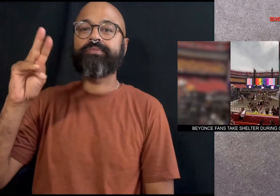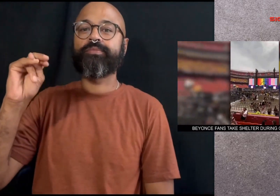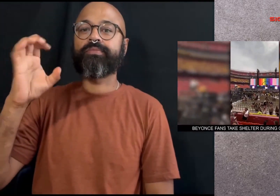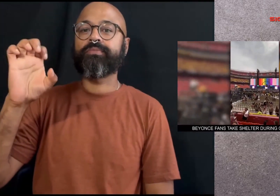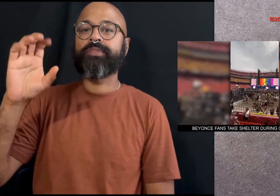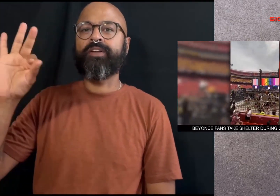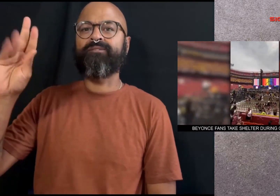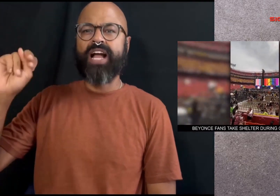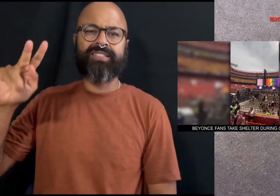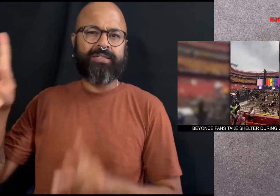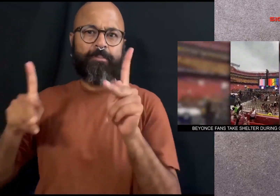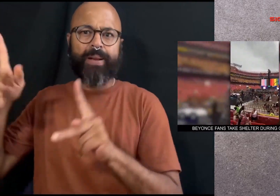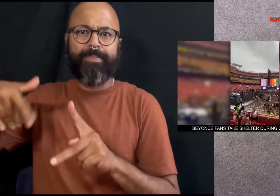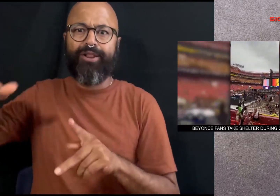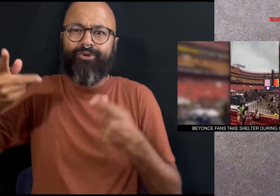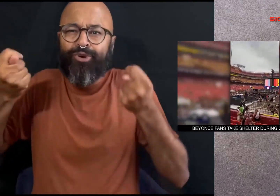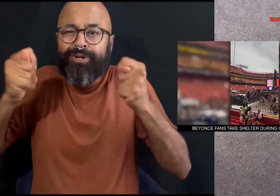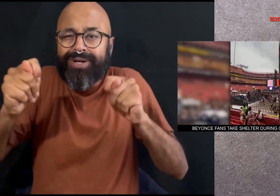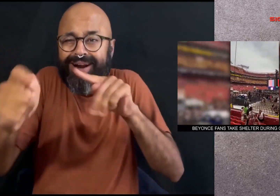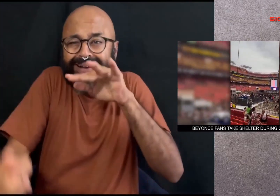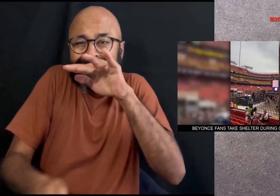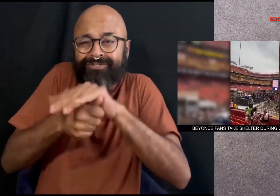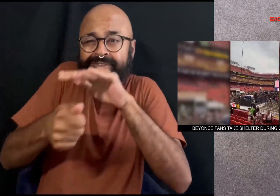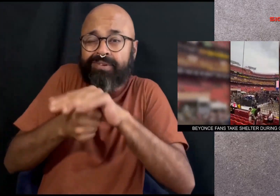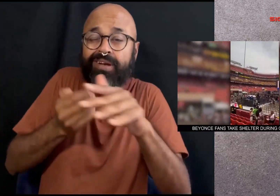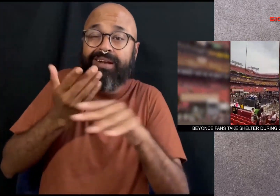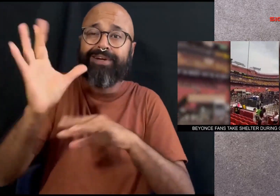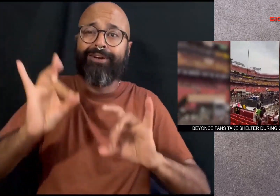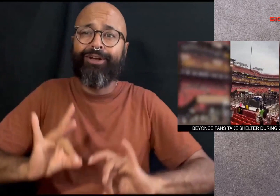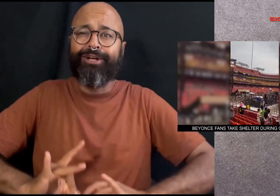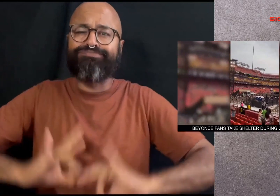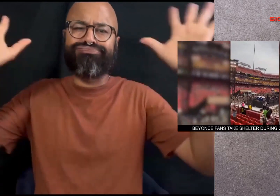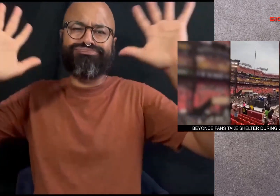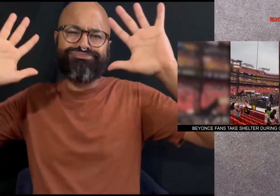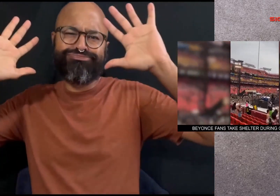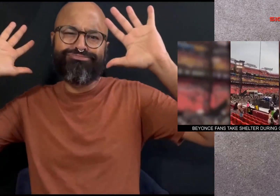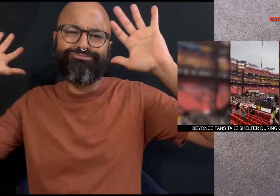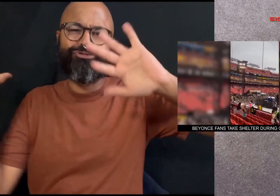This is video of Beyonce fans trying to take shelter after a